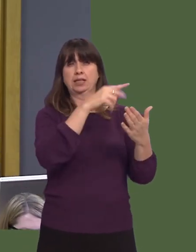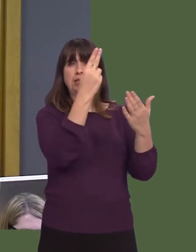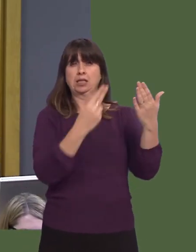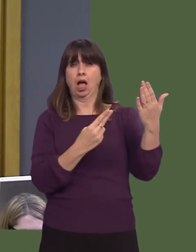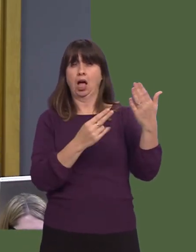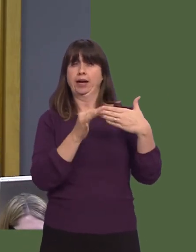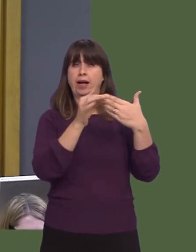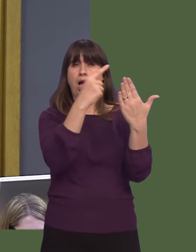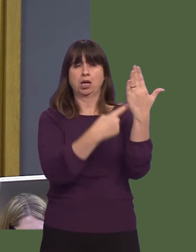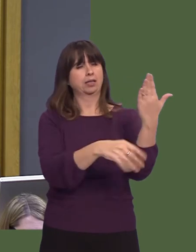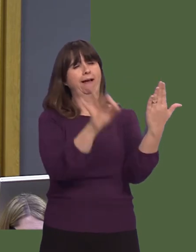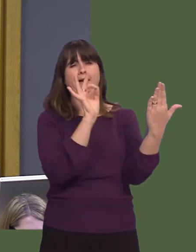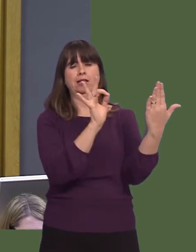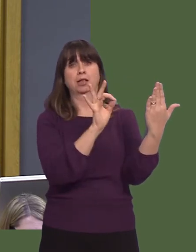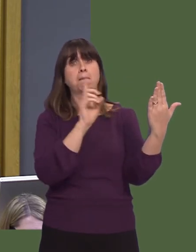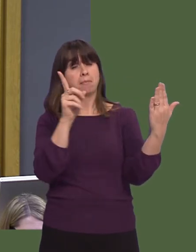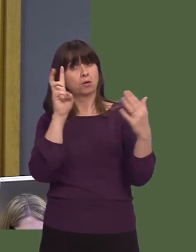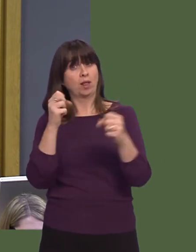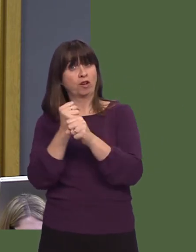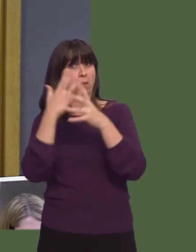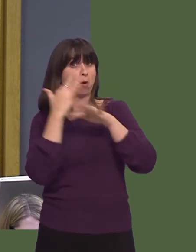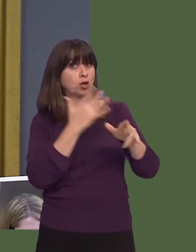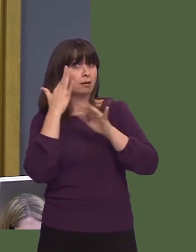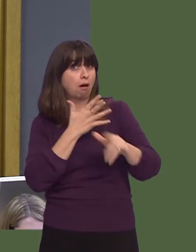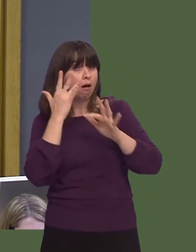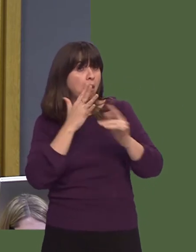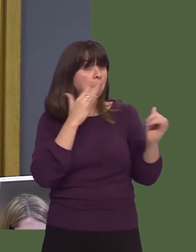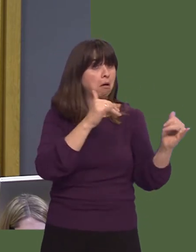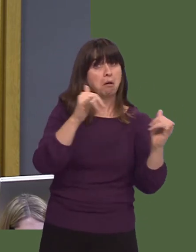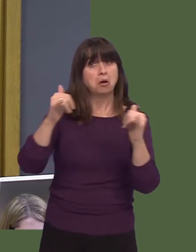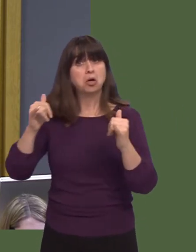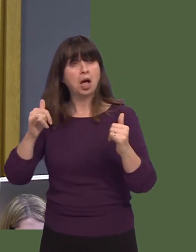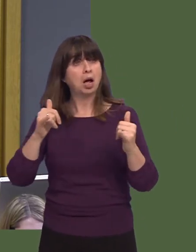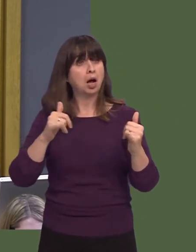but what monitoring has the Welsh Government done of how much attention local authorities